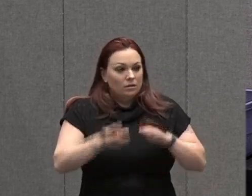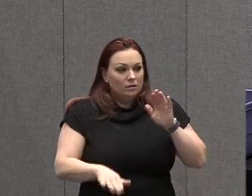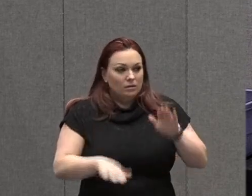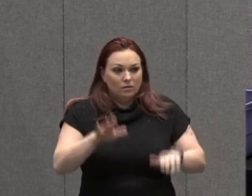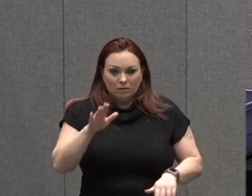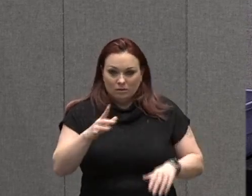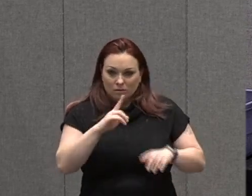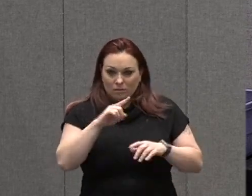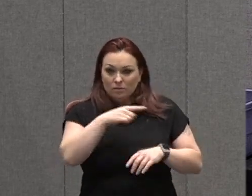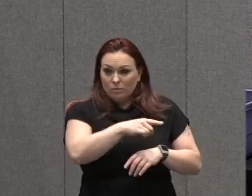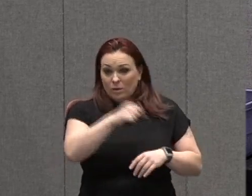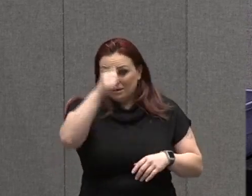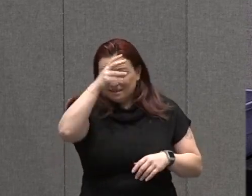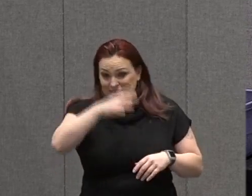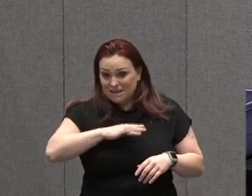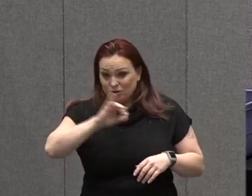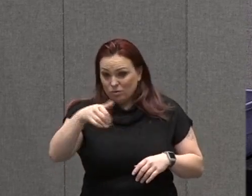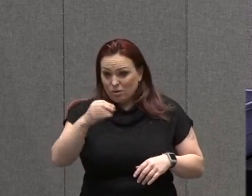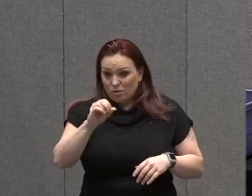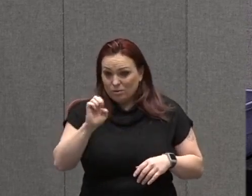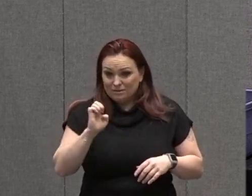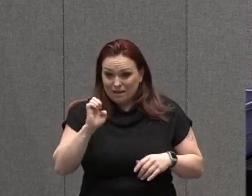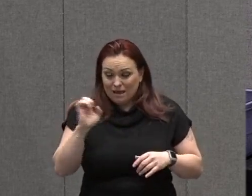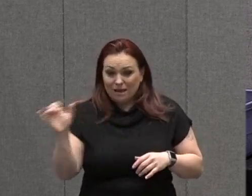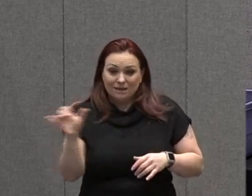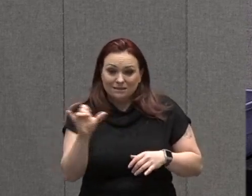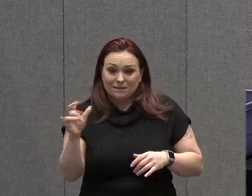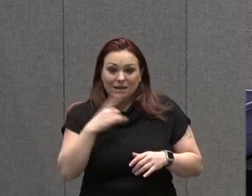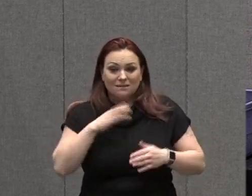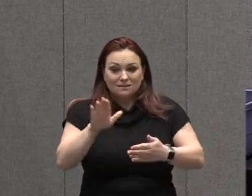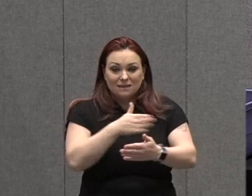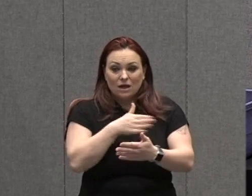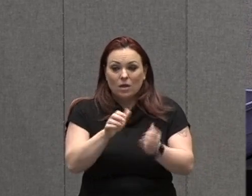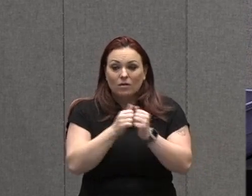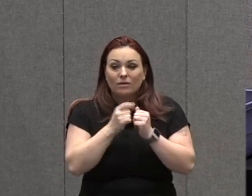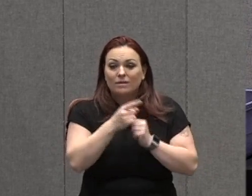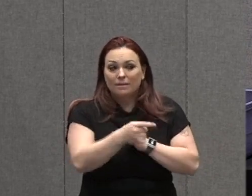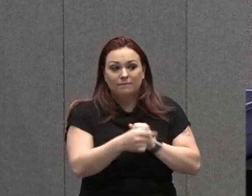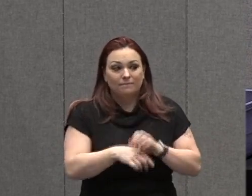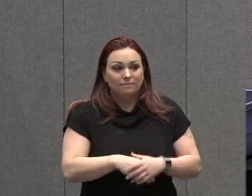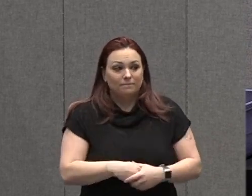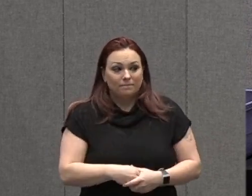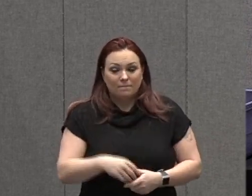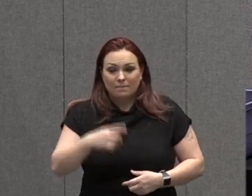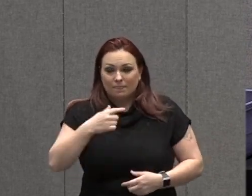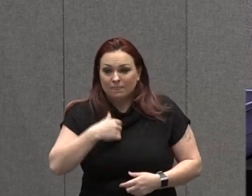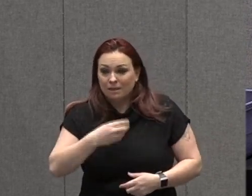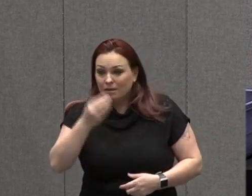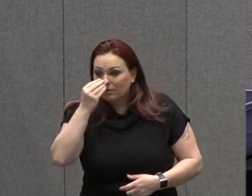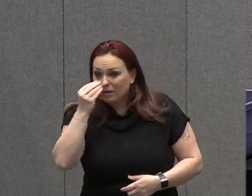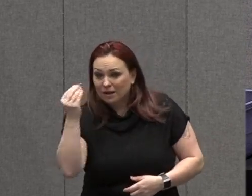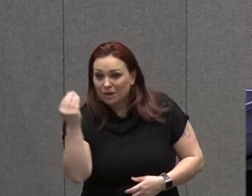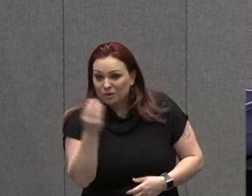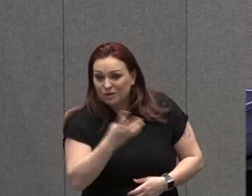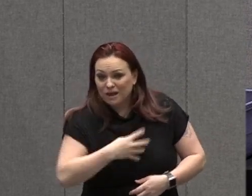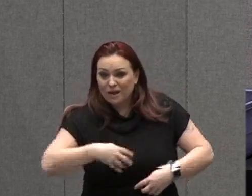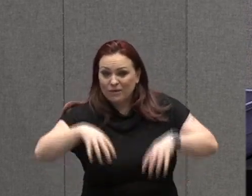while Señor Jose plays for us. And see if you can sing along with me. I don't care if the rain comes down